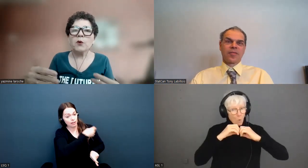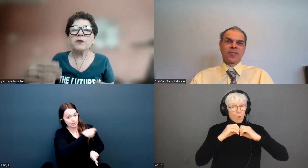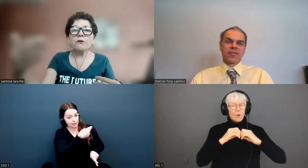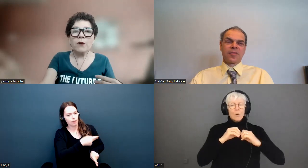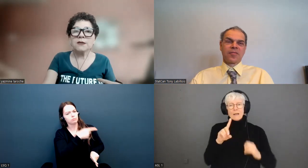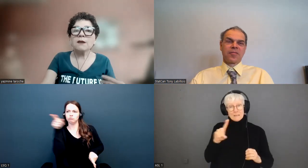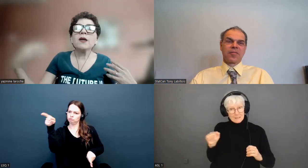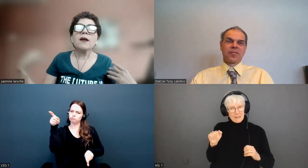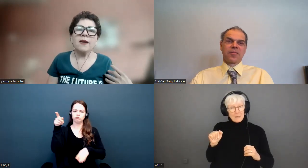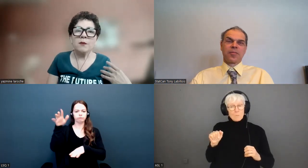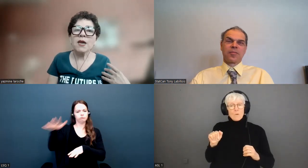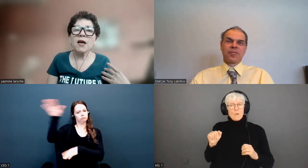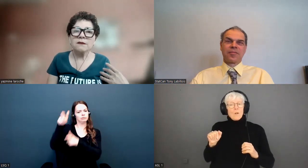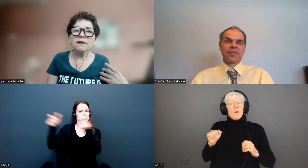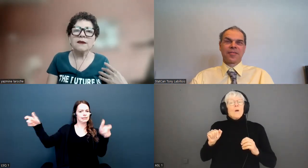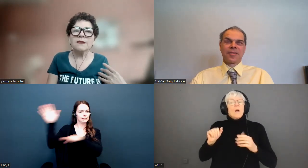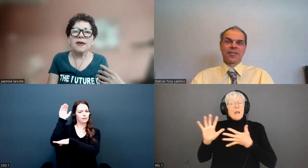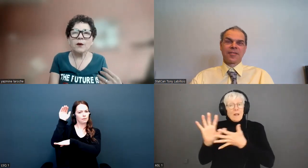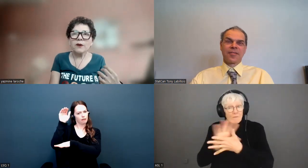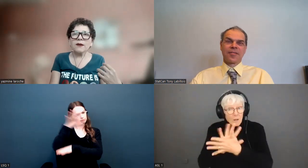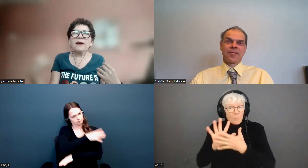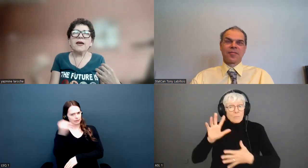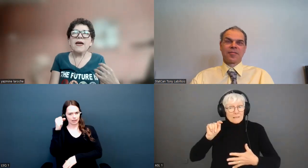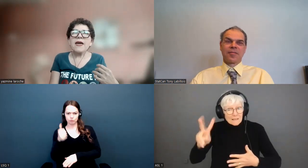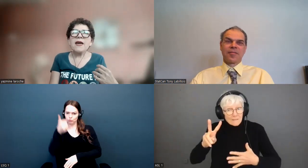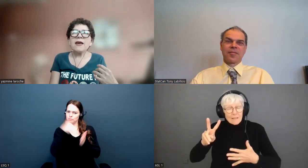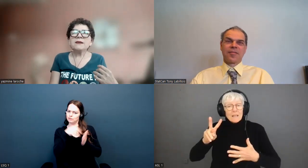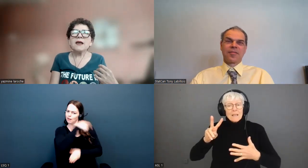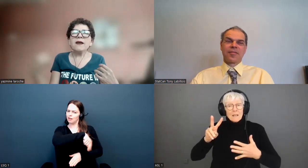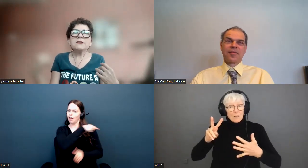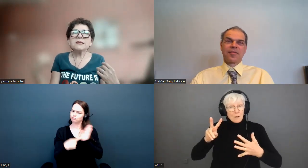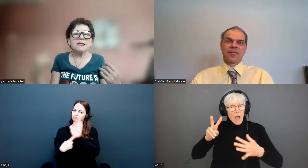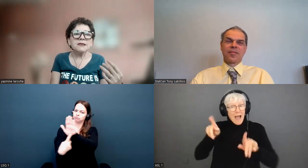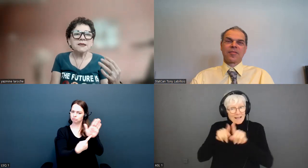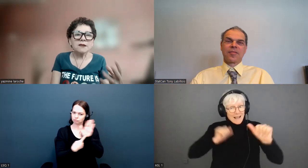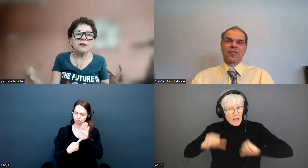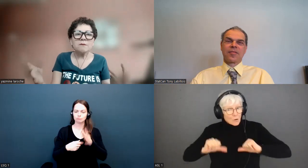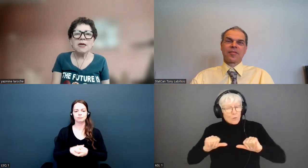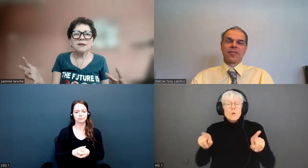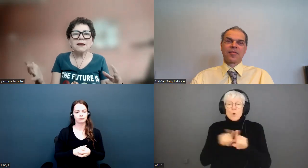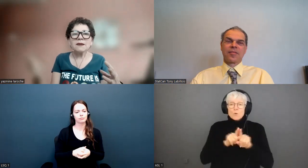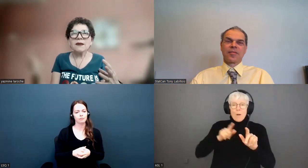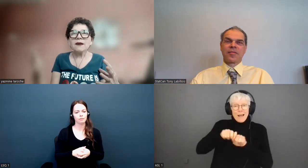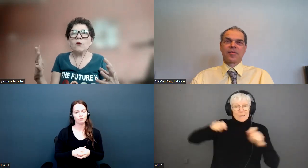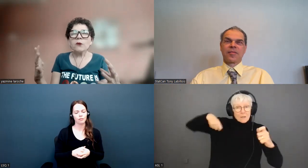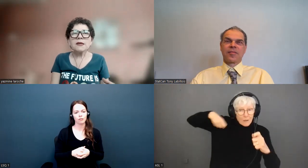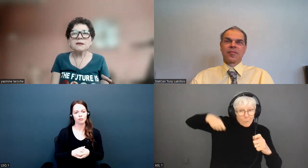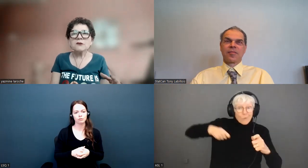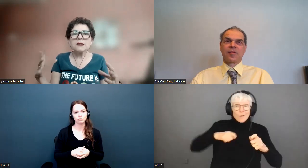both in front of and behind the camera and I just think this is such an amazing organization